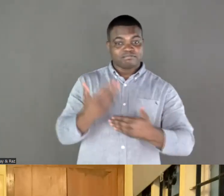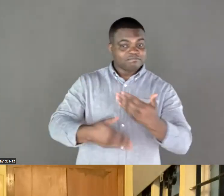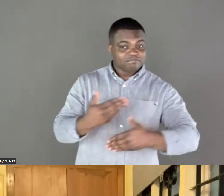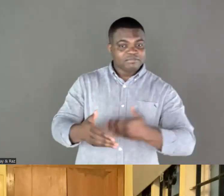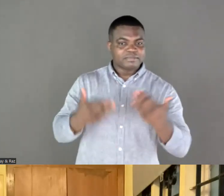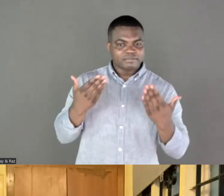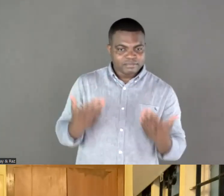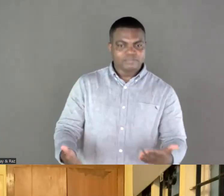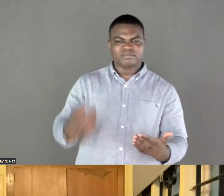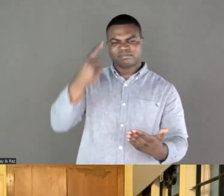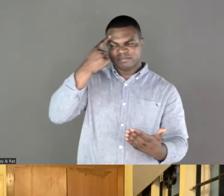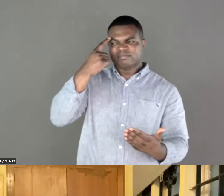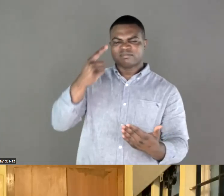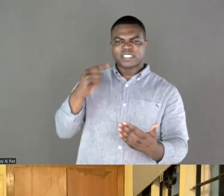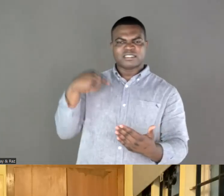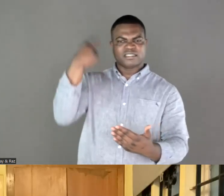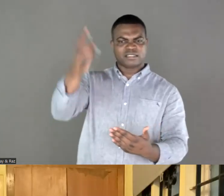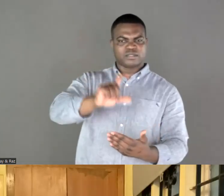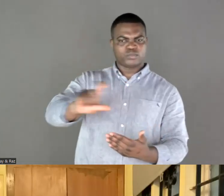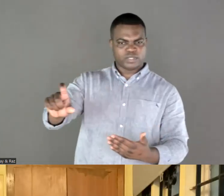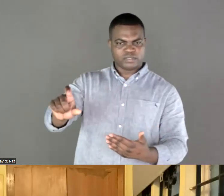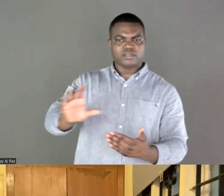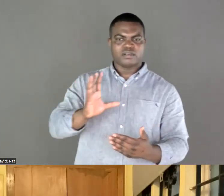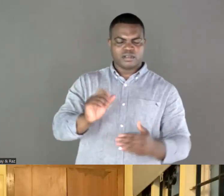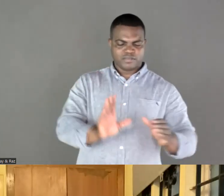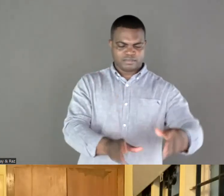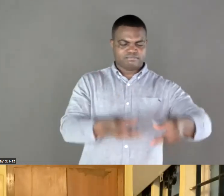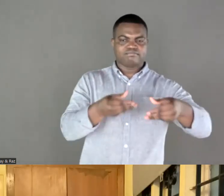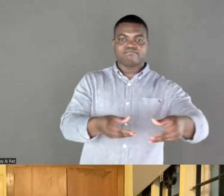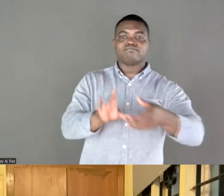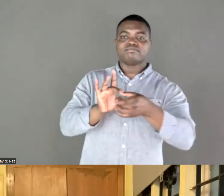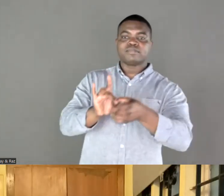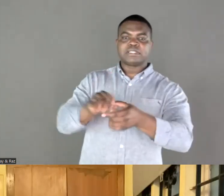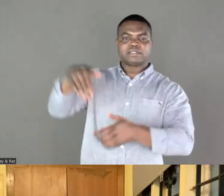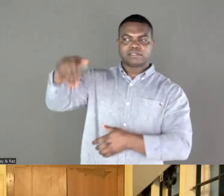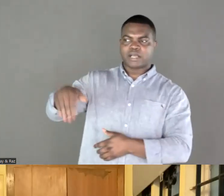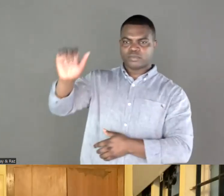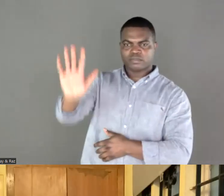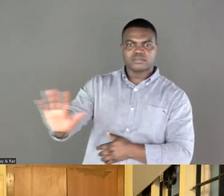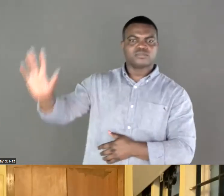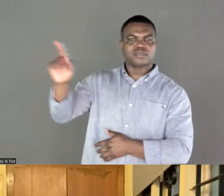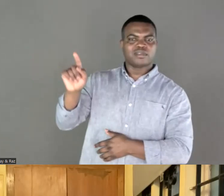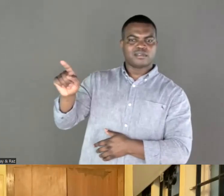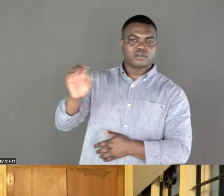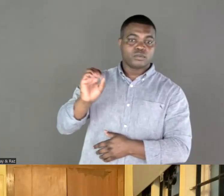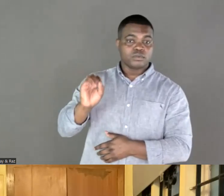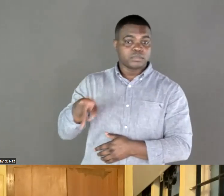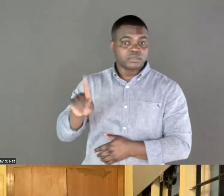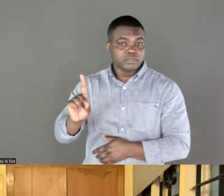Nepal, Bangladesh, and the Pacific. Once again, we had over 100 applications for this. And it's